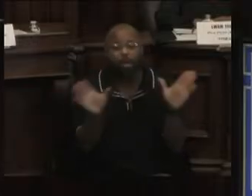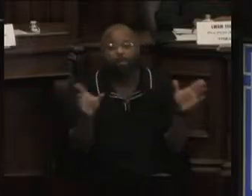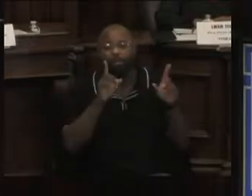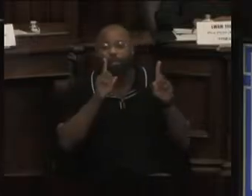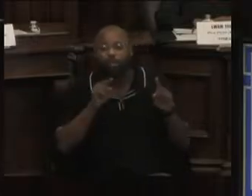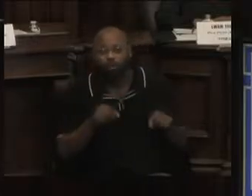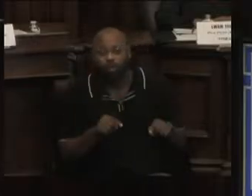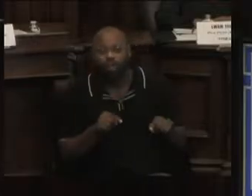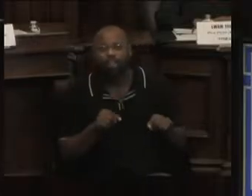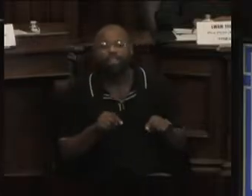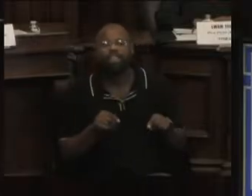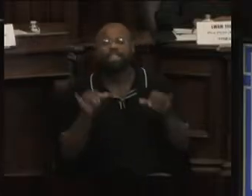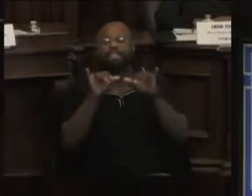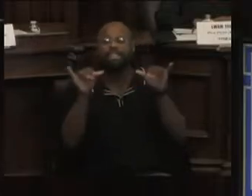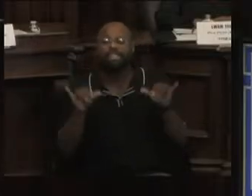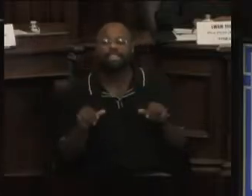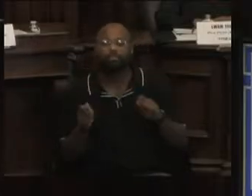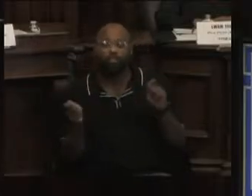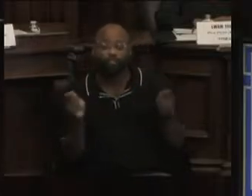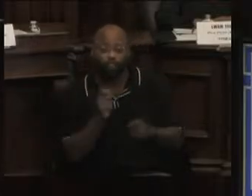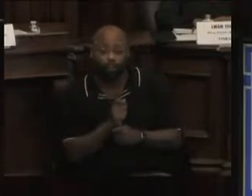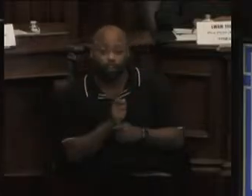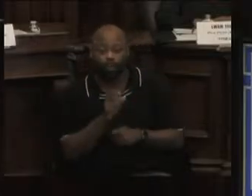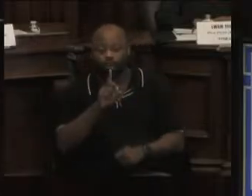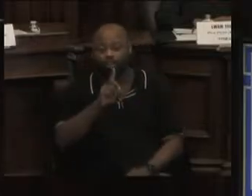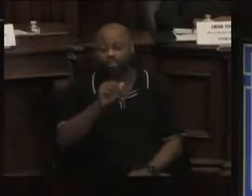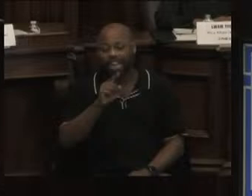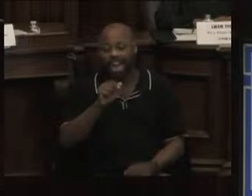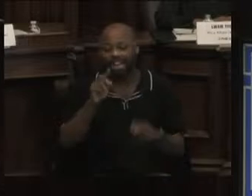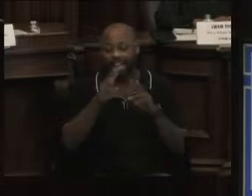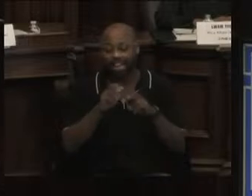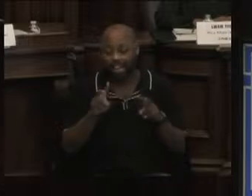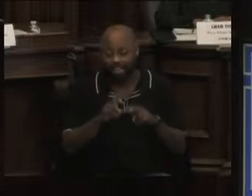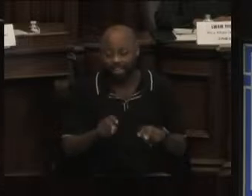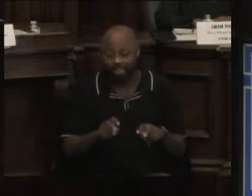accountability also means